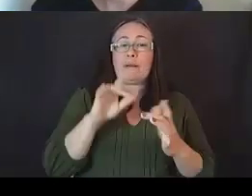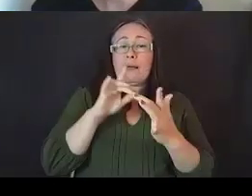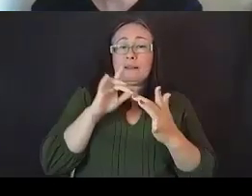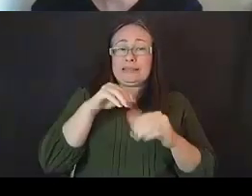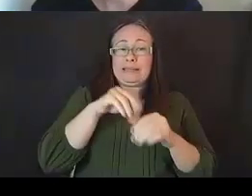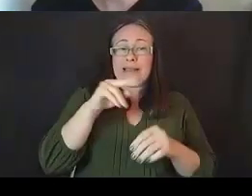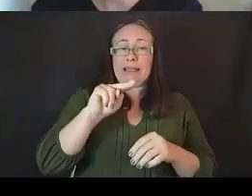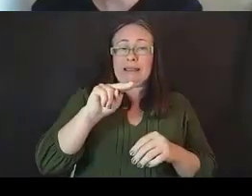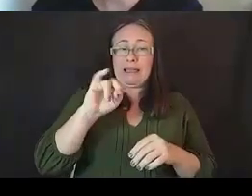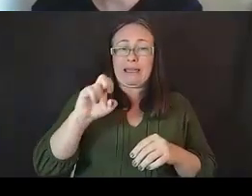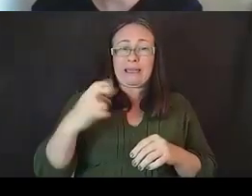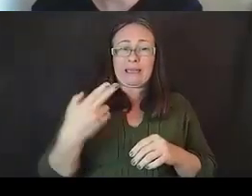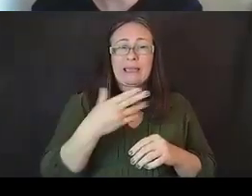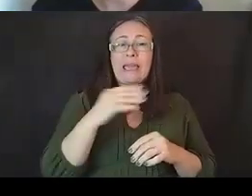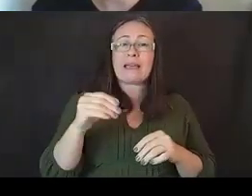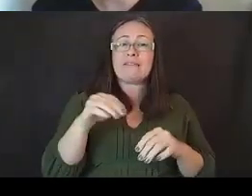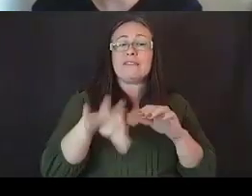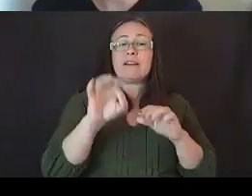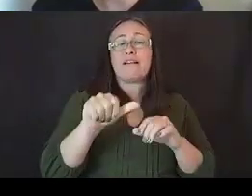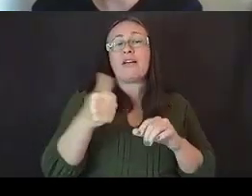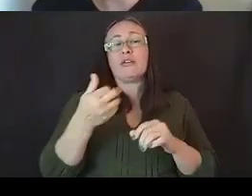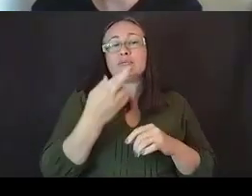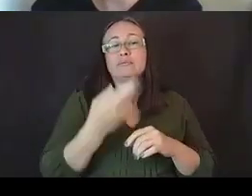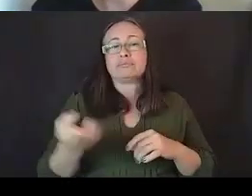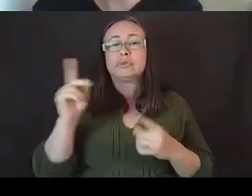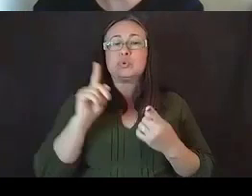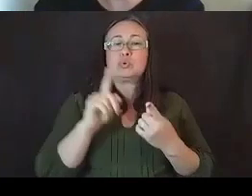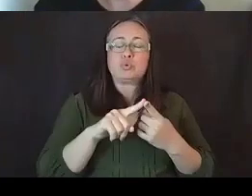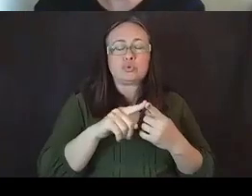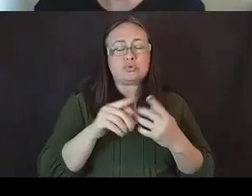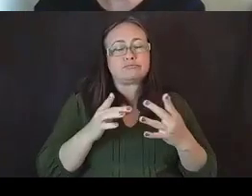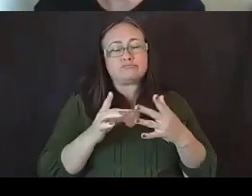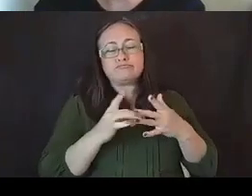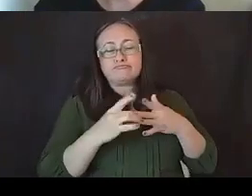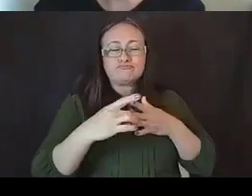and find other information and resources to help you navigate through the grants process.